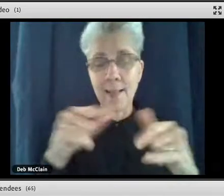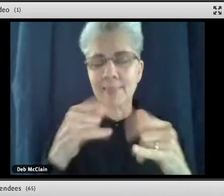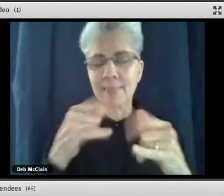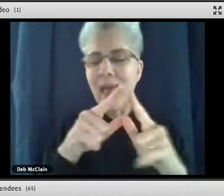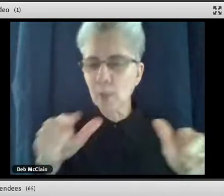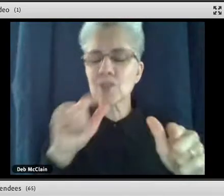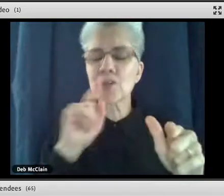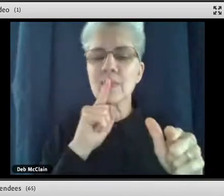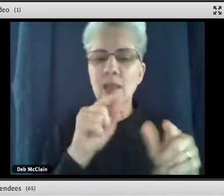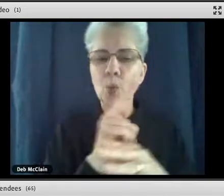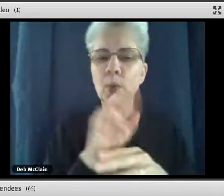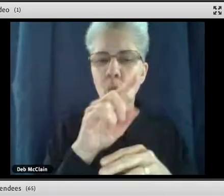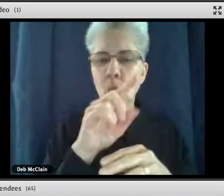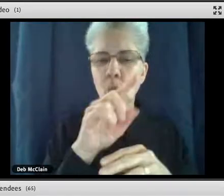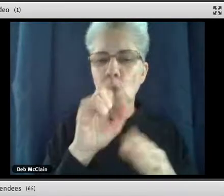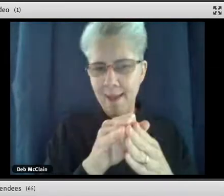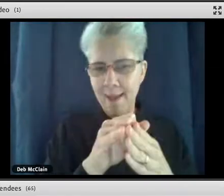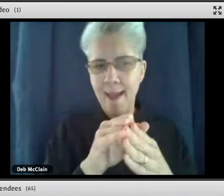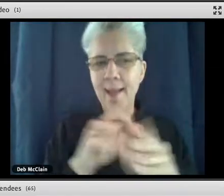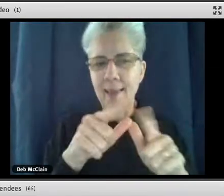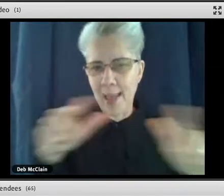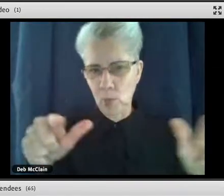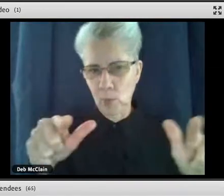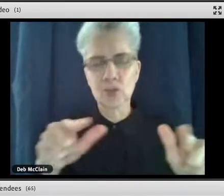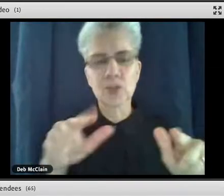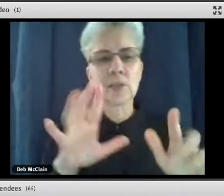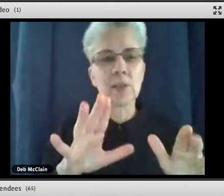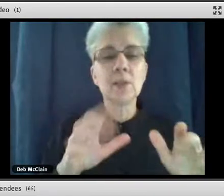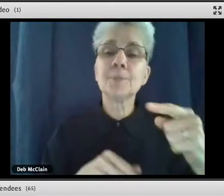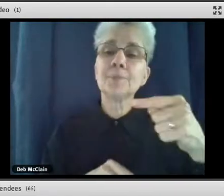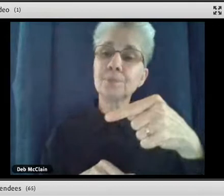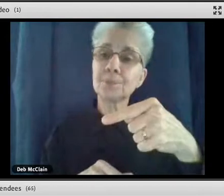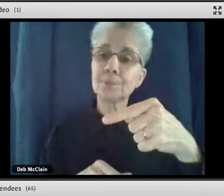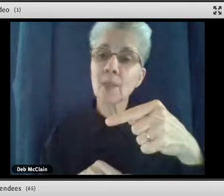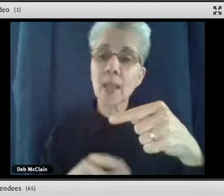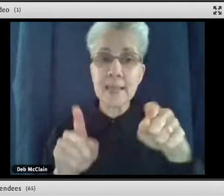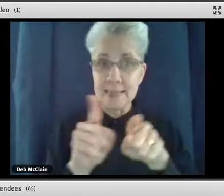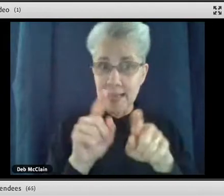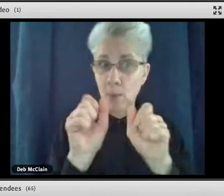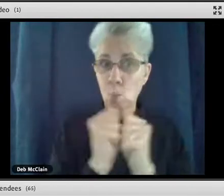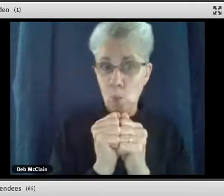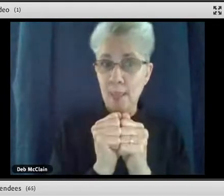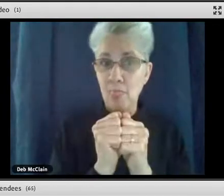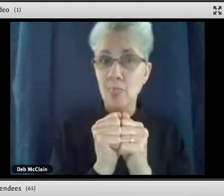But oftentimes if it's just in a single language, this is where you would code that. This is where you put that information.